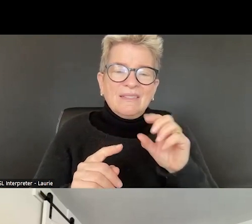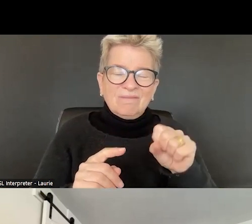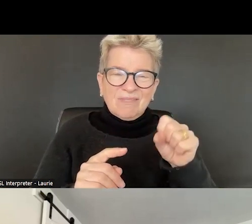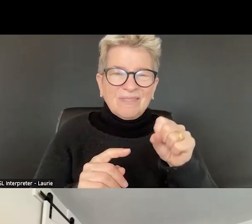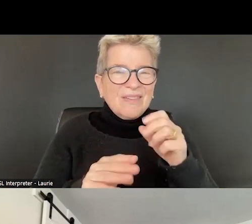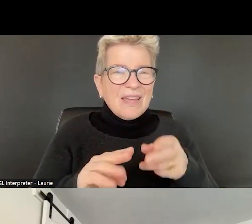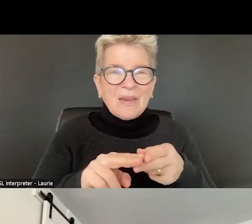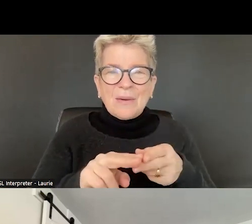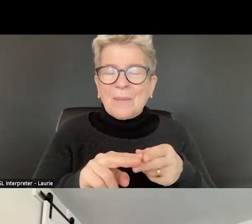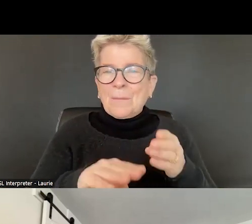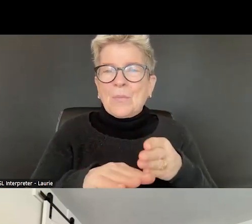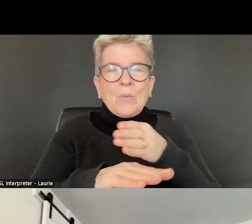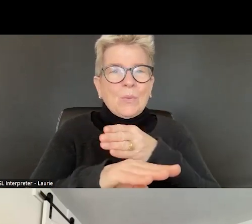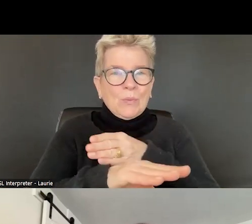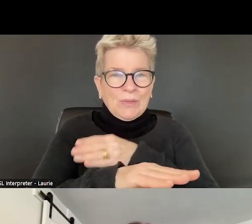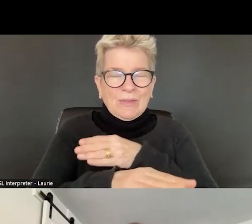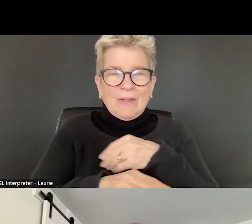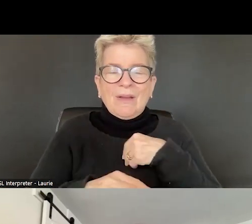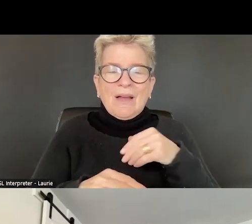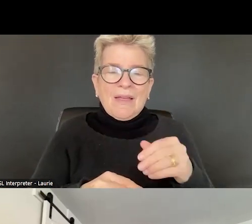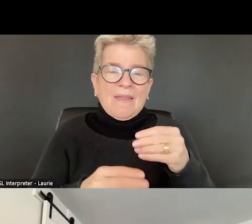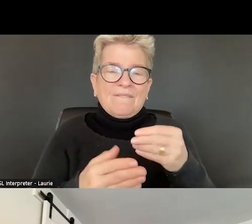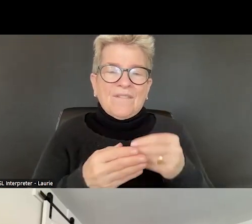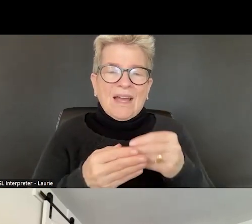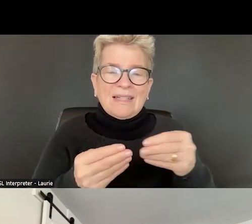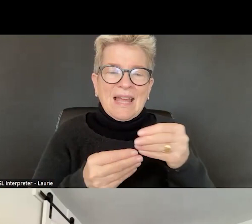cost-effective way. Okay so now that I told you everything I'm going to tell you,